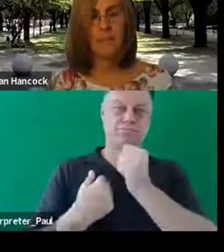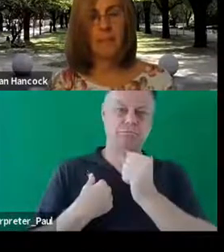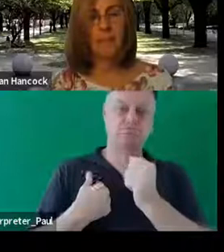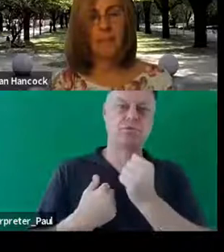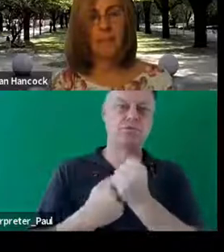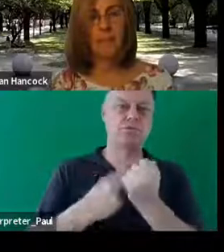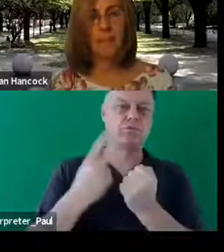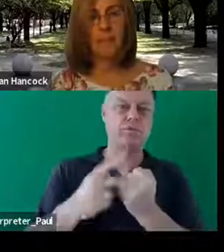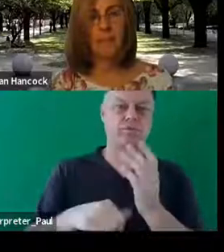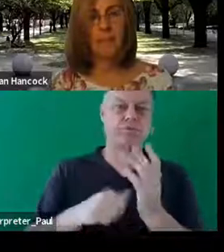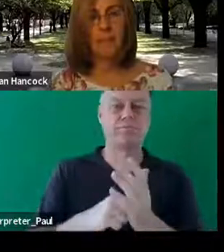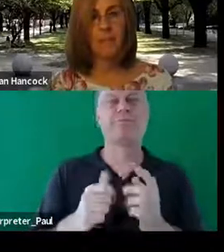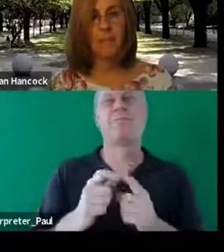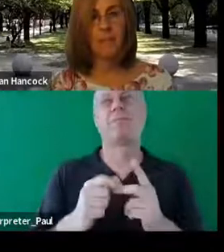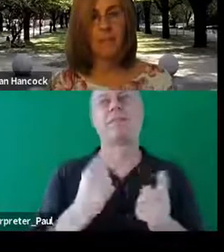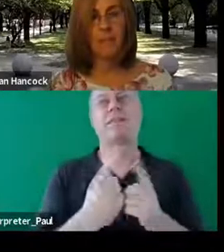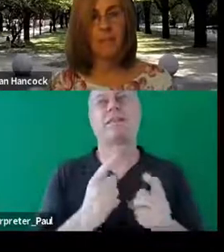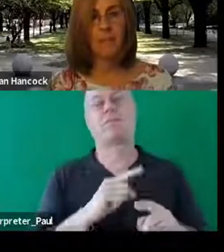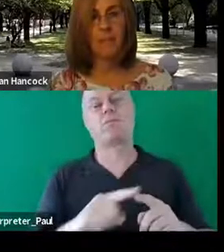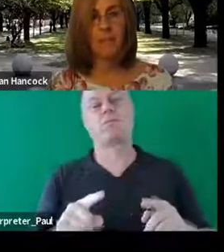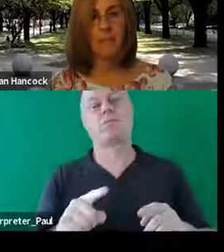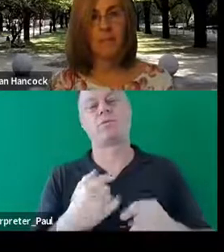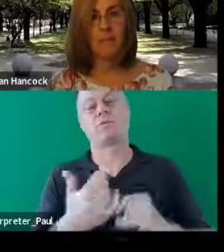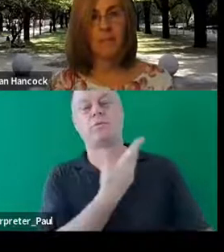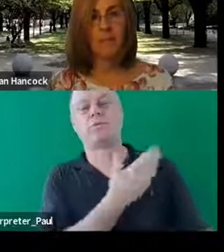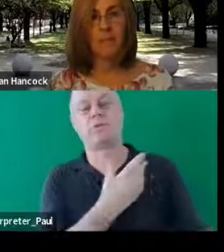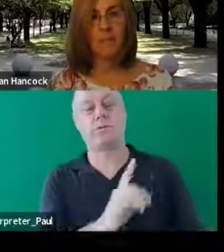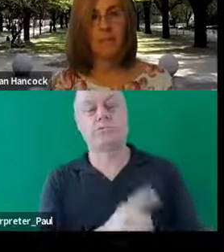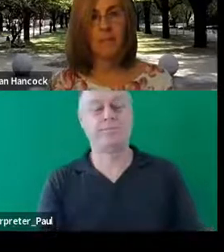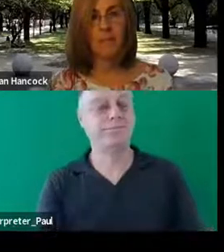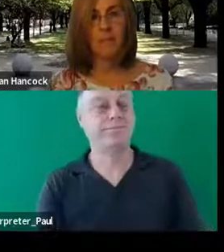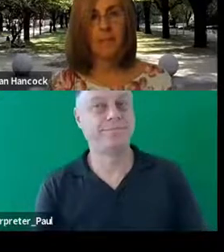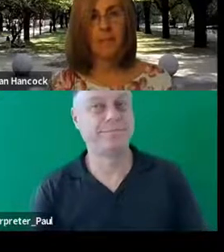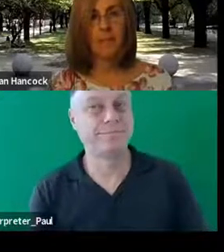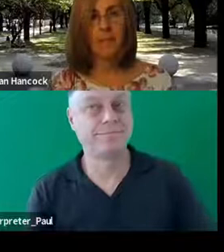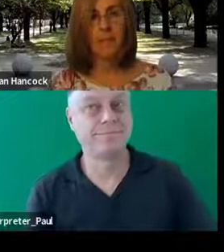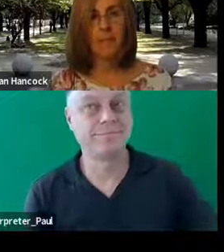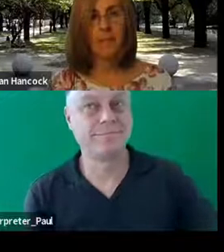thing that I’m most proud of is seeing the students who have gone through our program